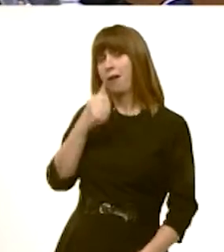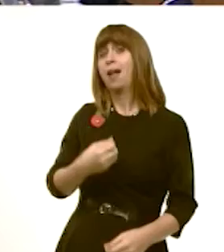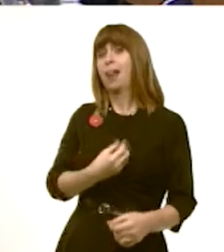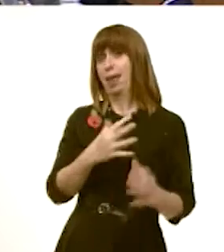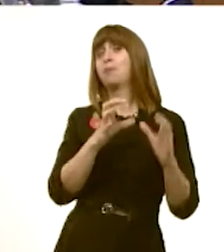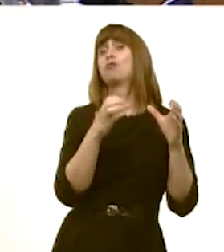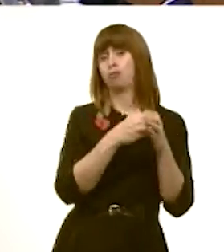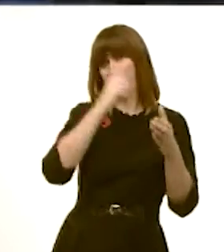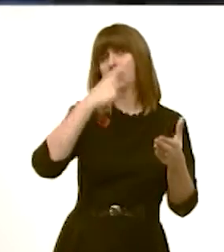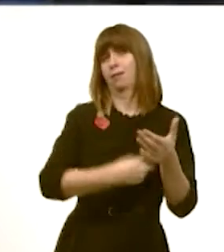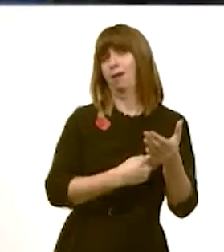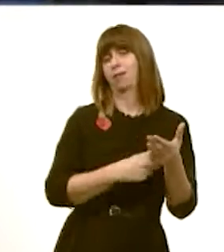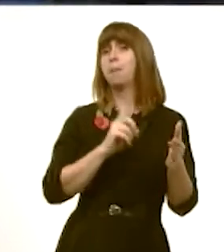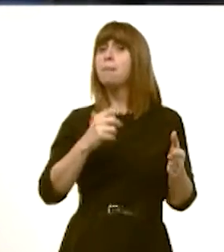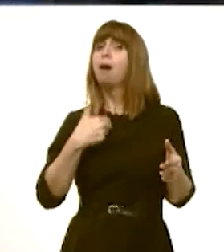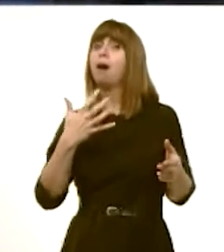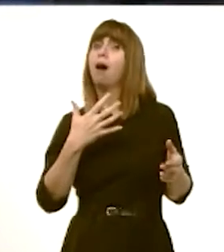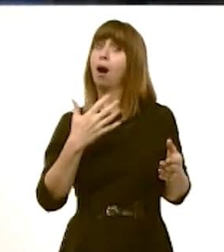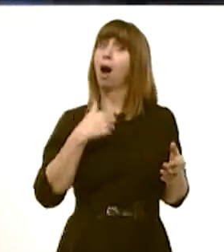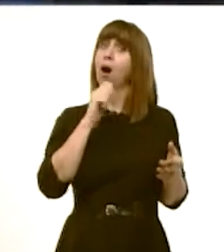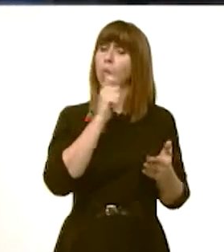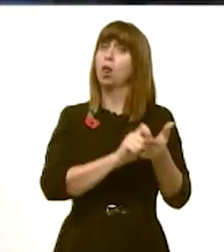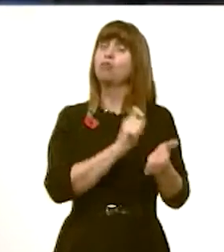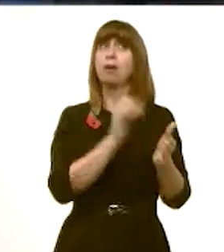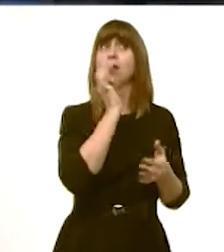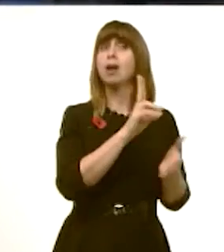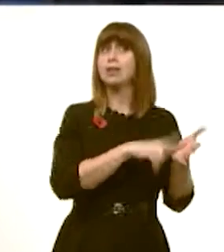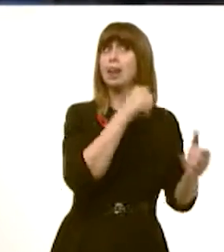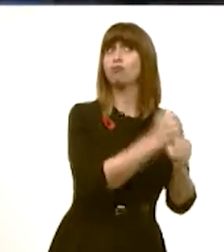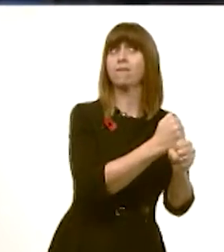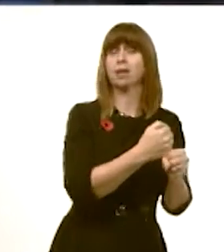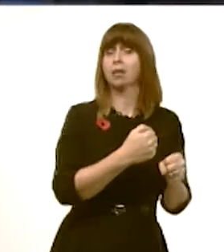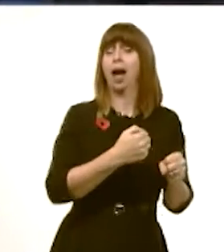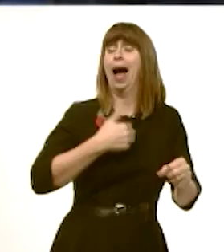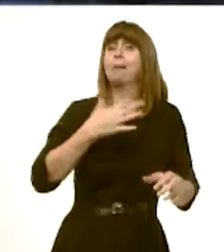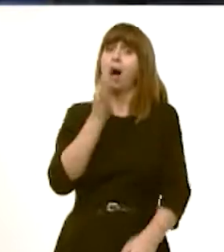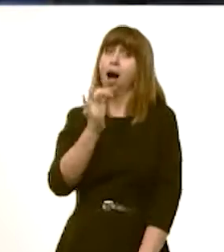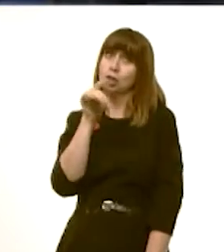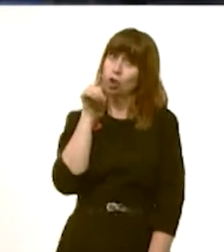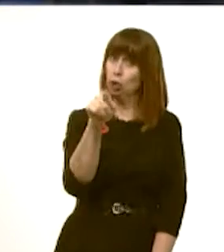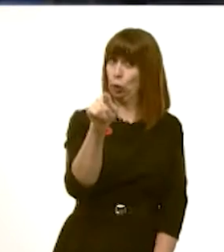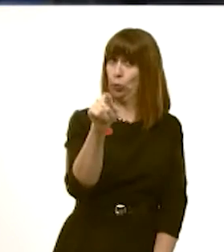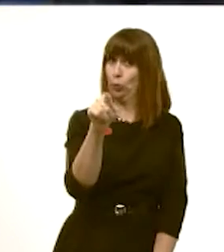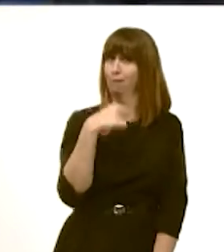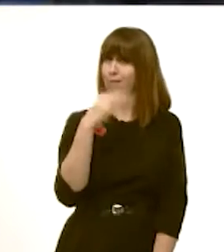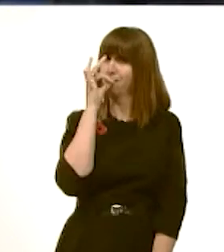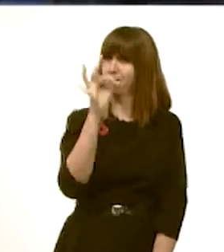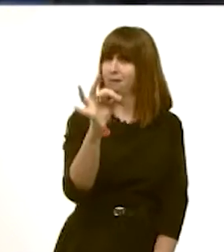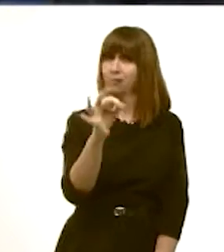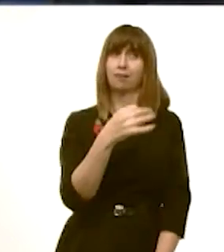When I want to find out the views of the Labour Party, Iíll write to Nia Griffith. Iím asking you as First Minister whether you think itís regrettable.